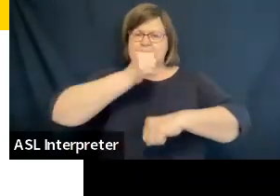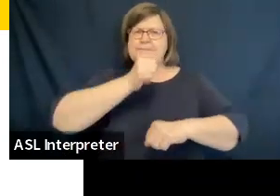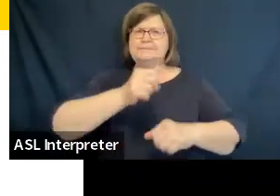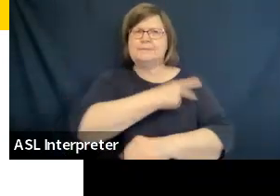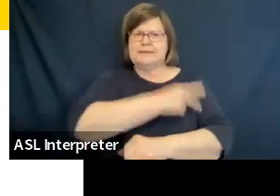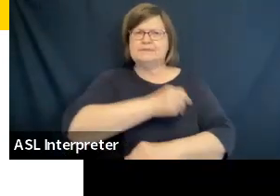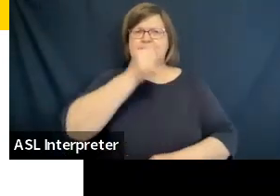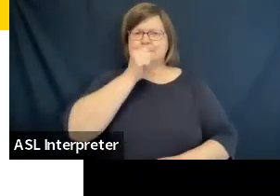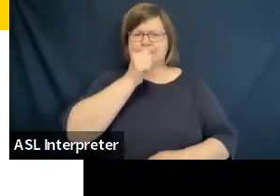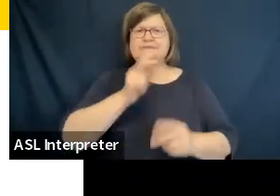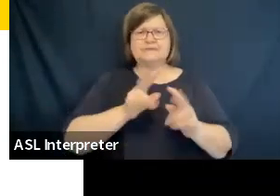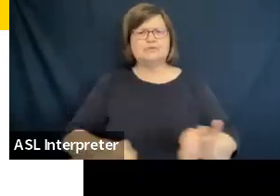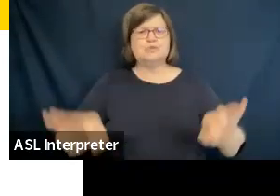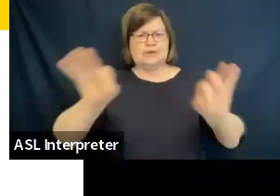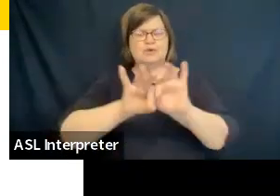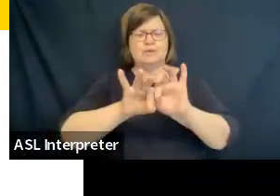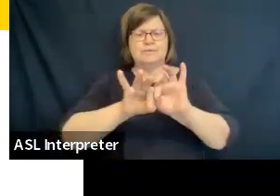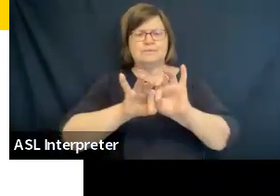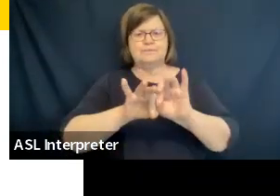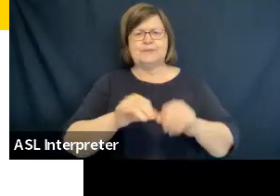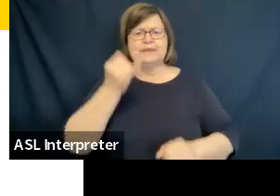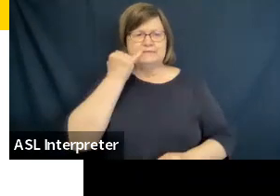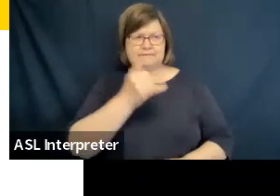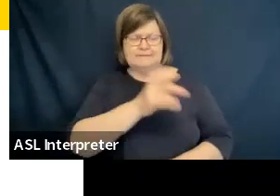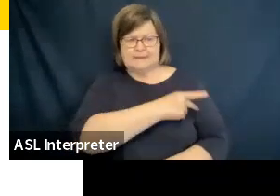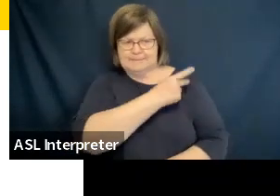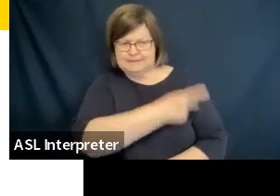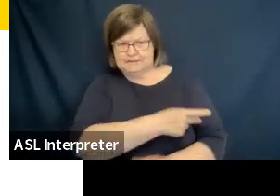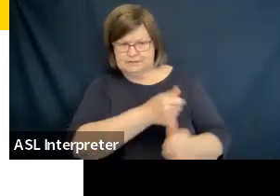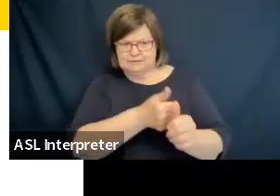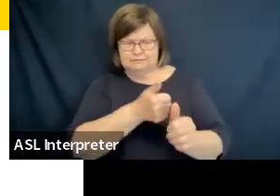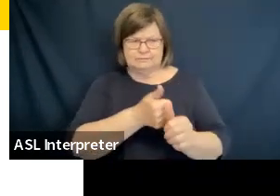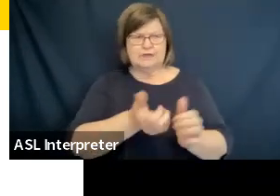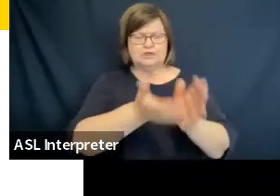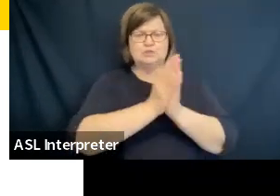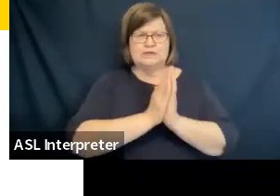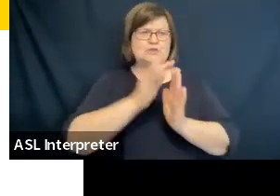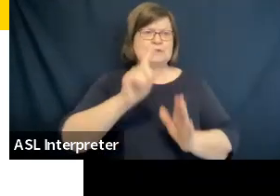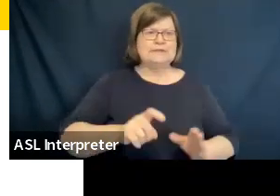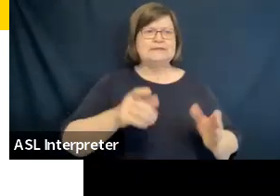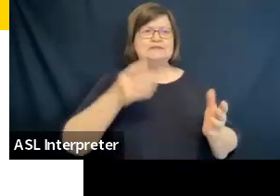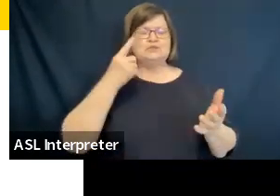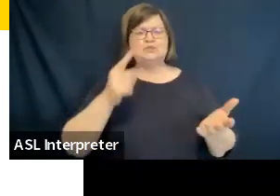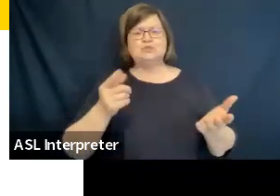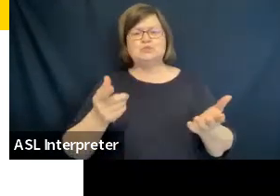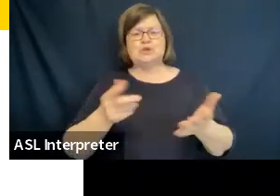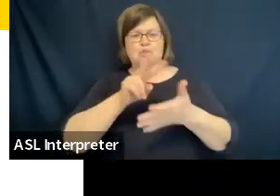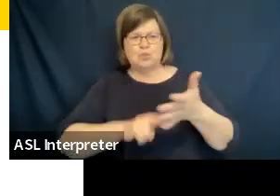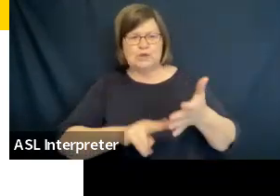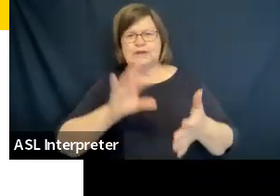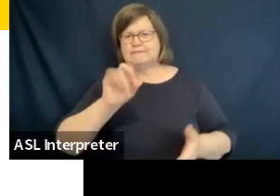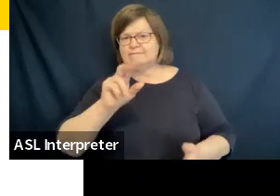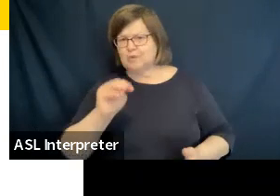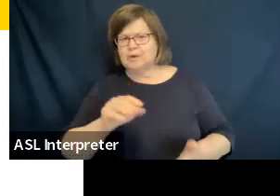critical. So if the patient is requesting or needing to read forms and fill them out,